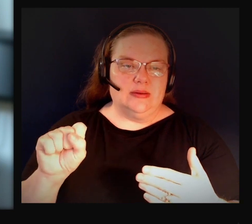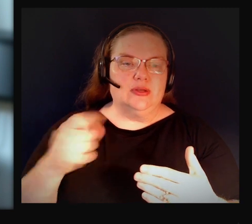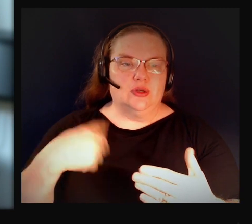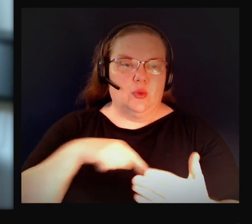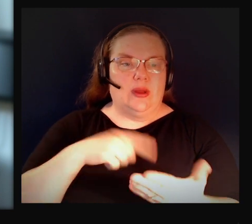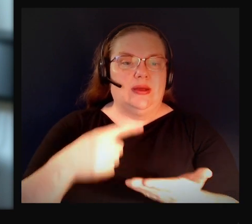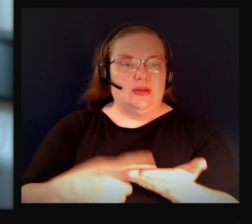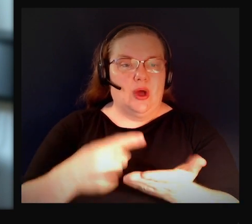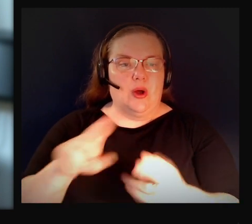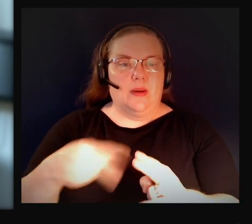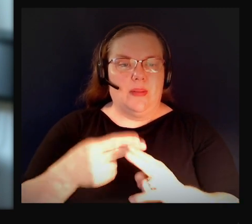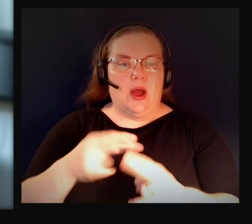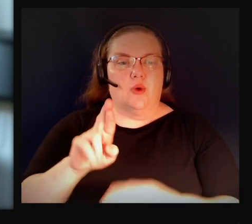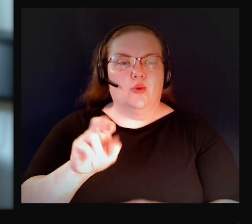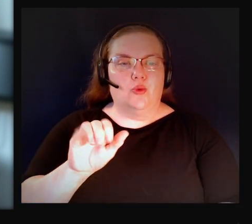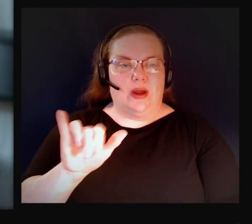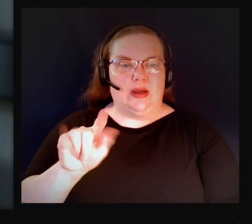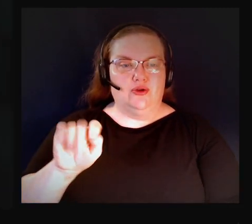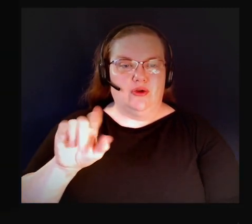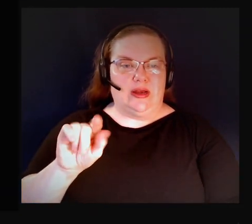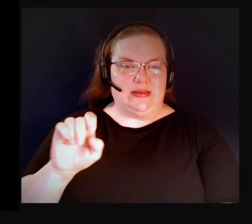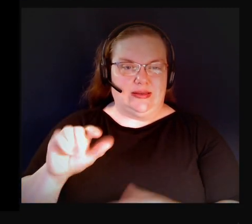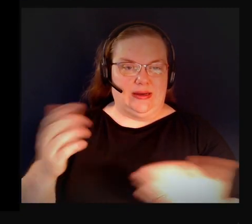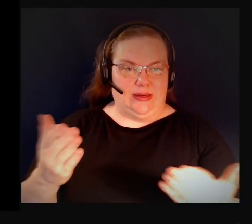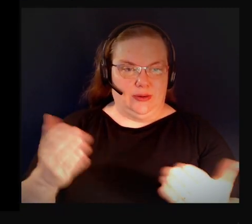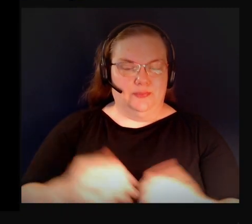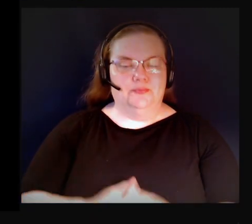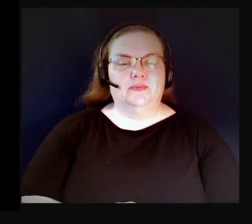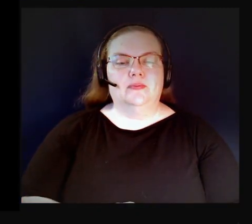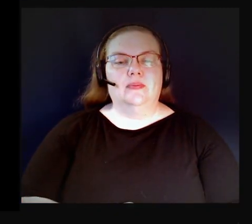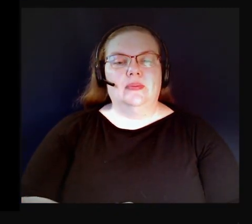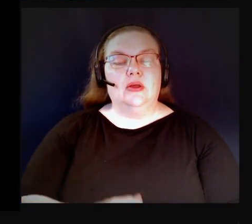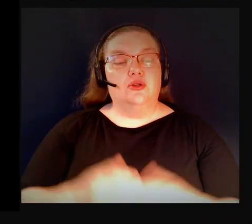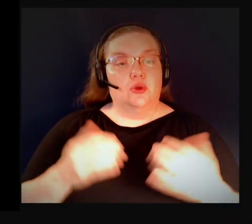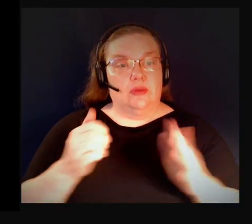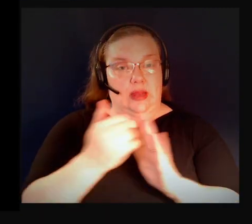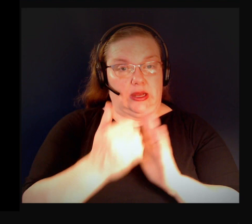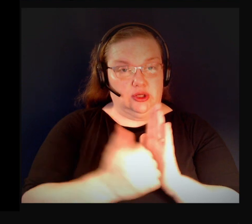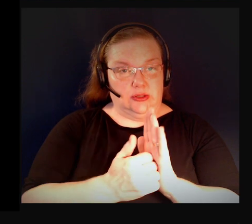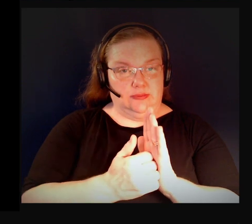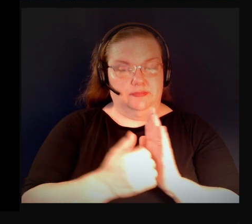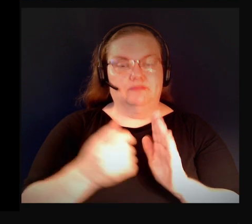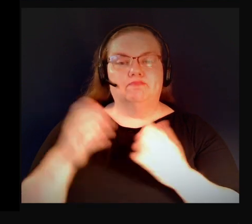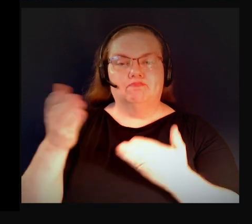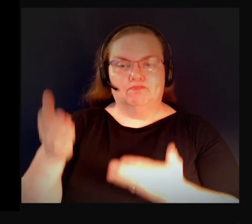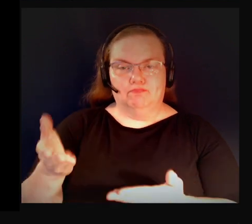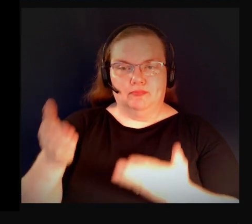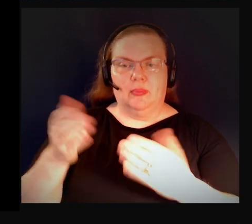with Unity and DirectX 12." For the agenda today, I'm going to talk about the various DirectX 12 improvements